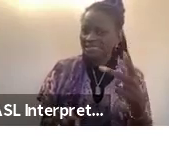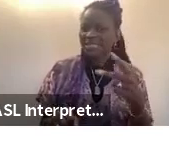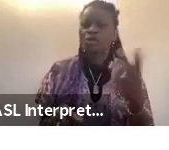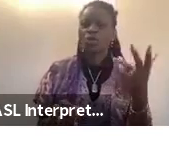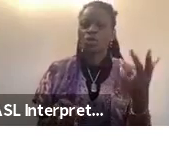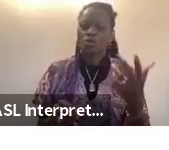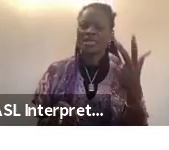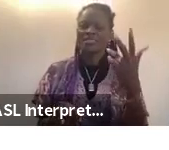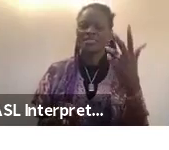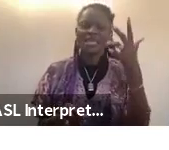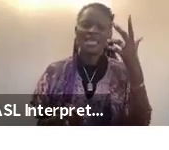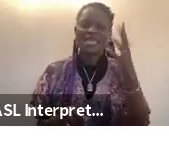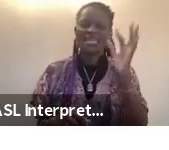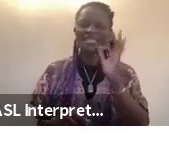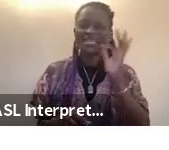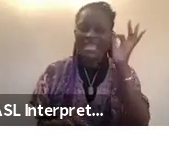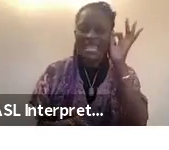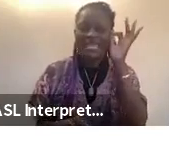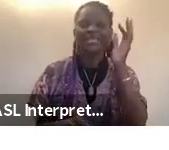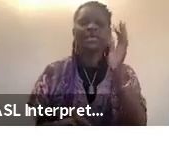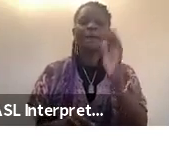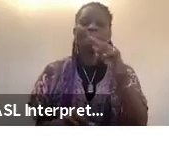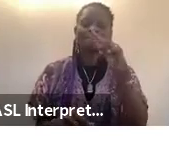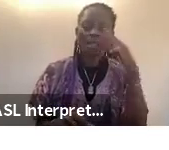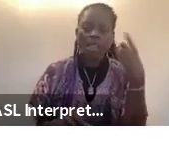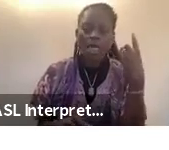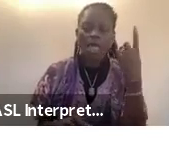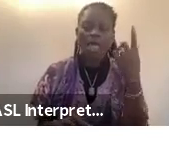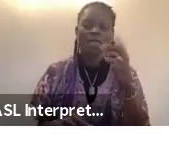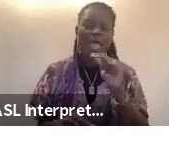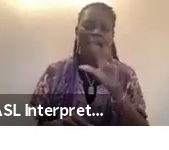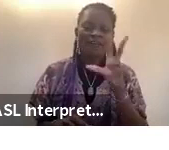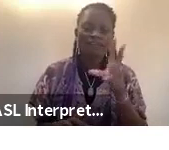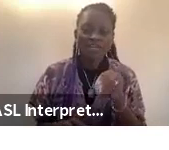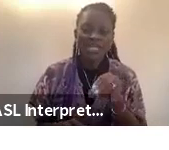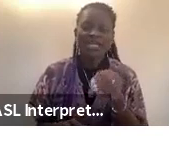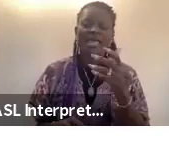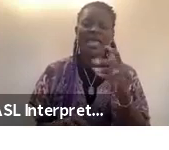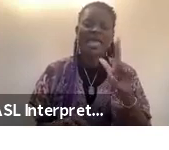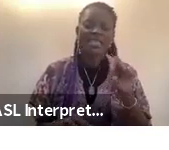Indian Alaskan Native, Black, African American, and Latinx community.